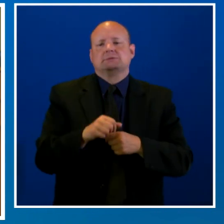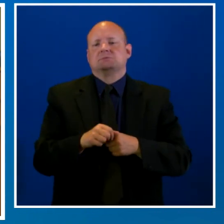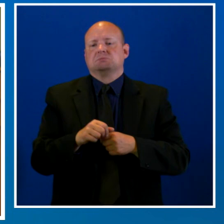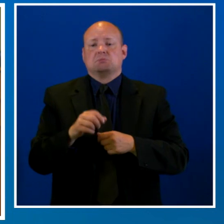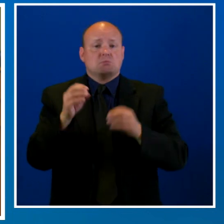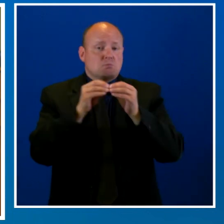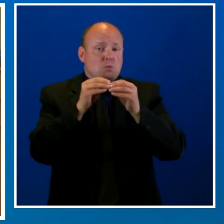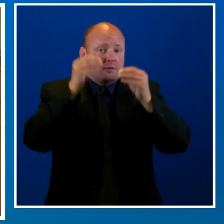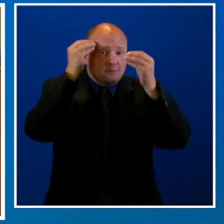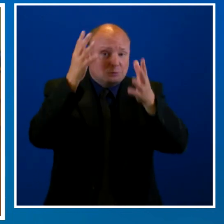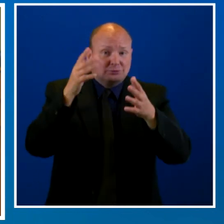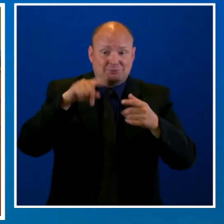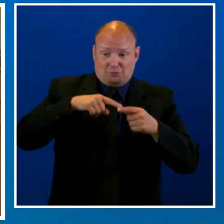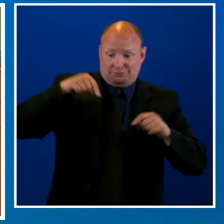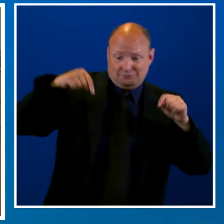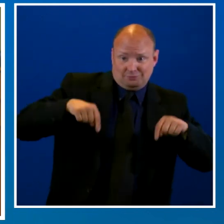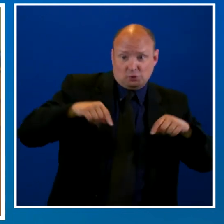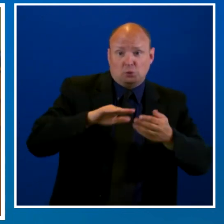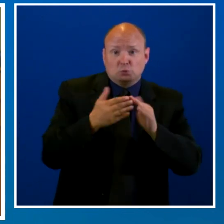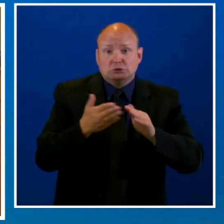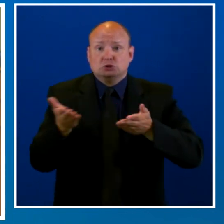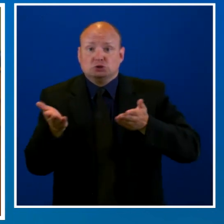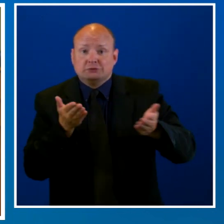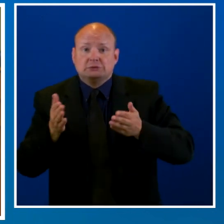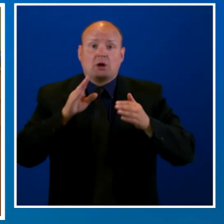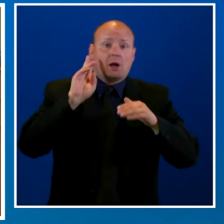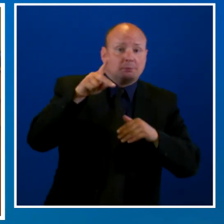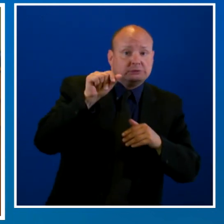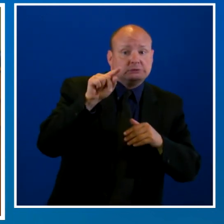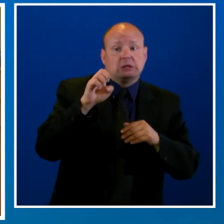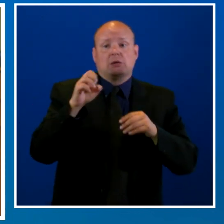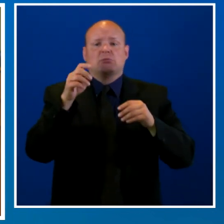updates, including access to virtual meetings and customer